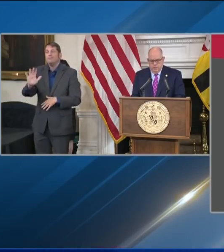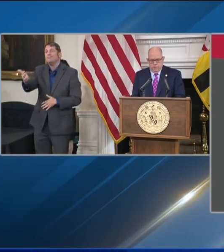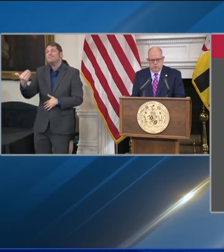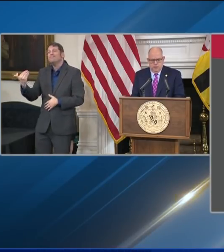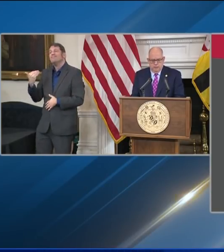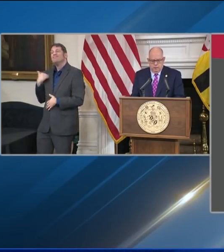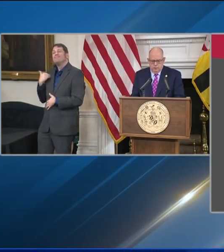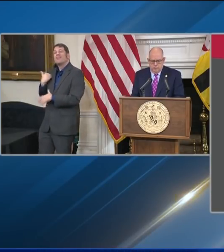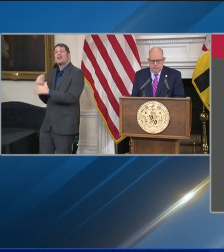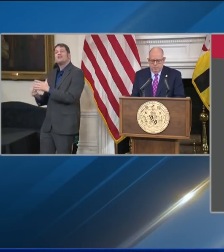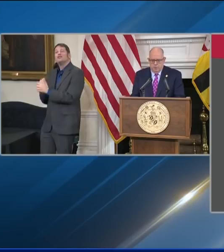IN THE SPRING.